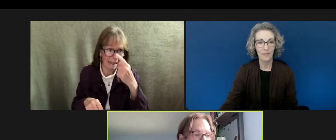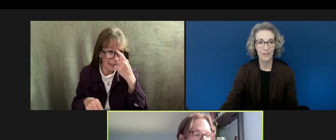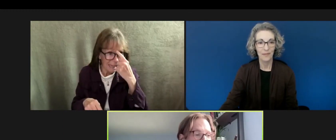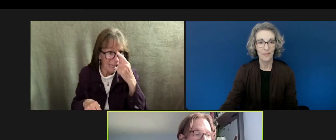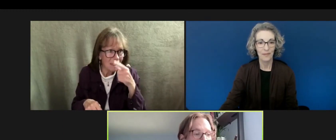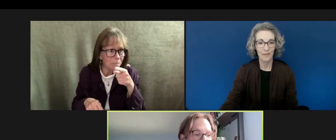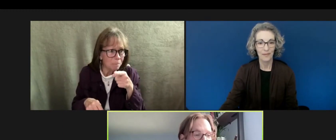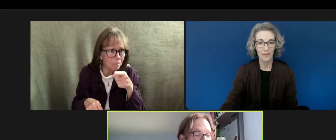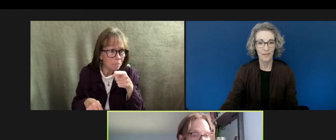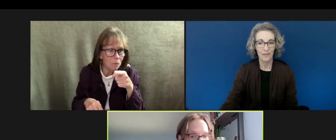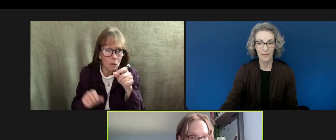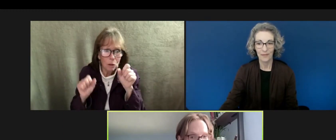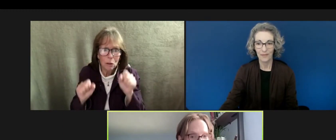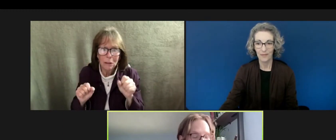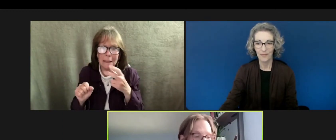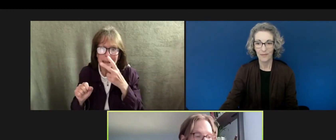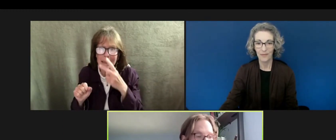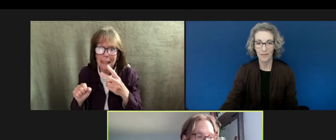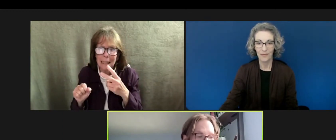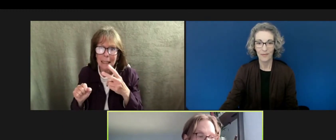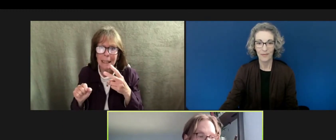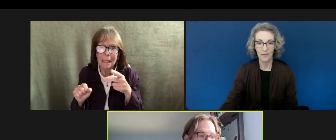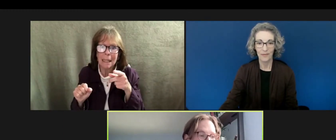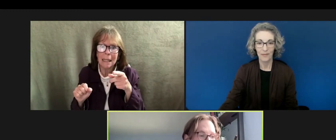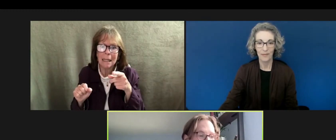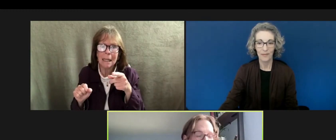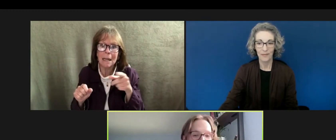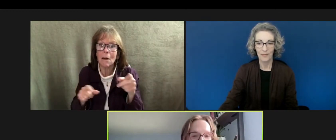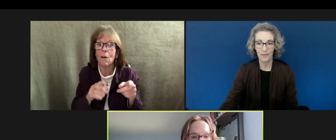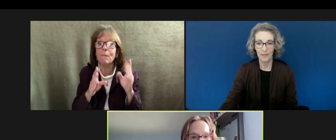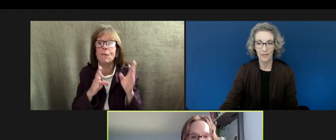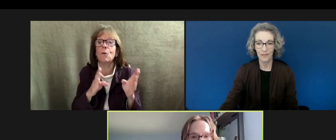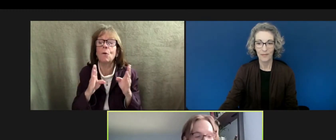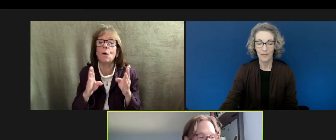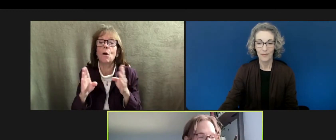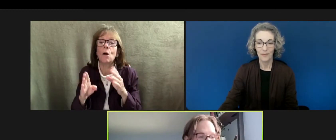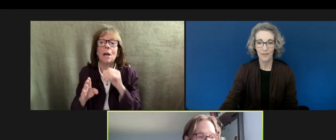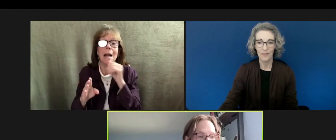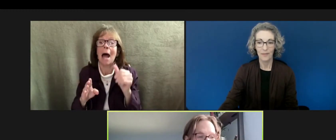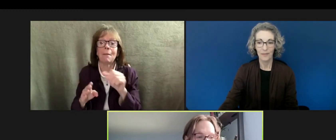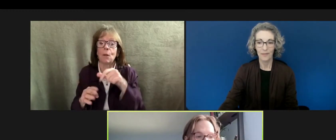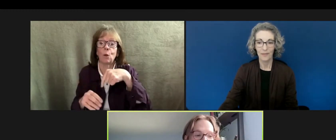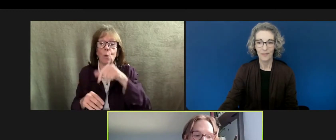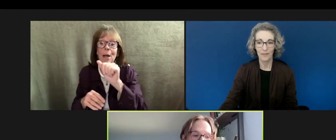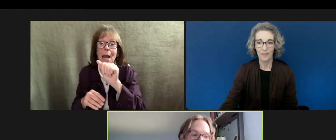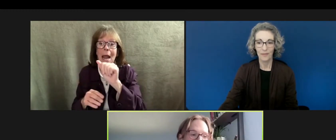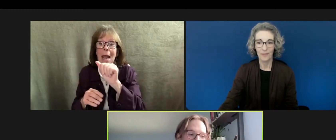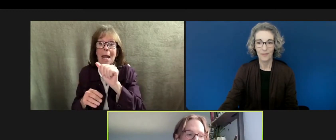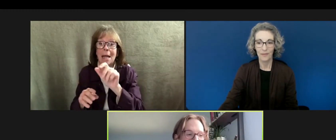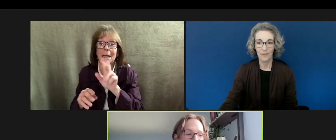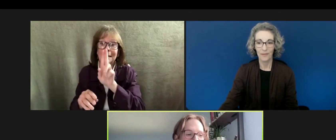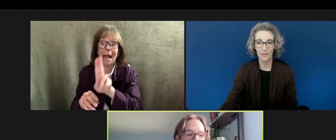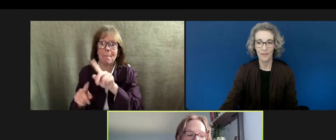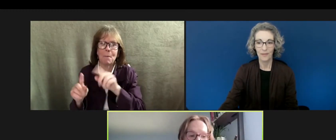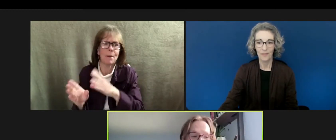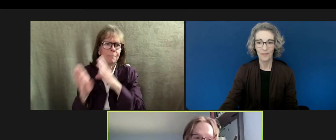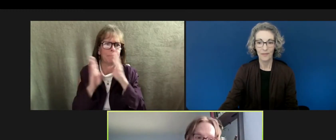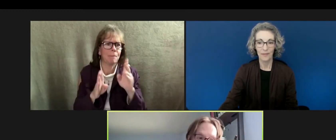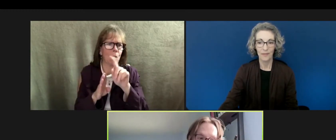if you switch over from the Q&A tab. And the question on the poll is how comfortable are you